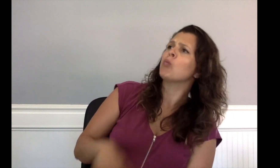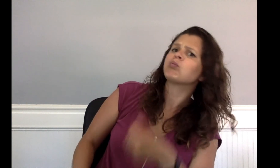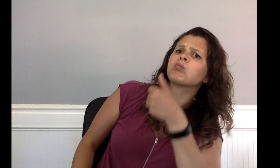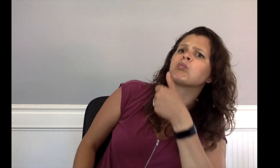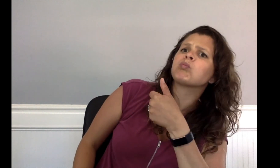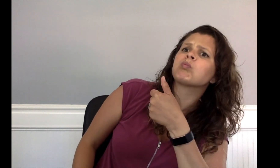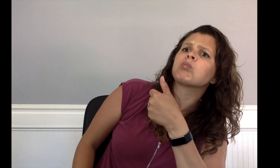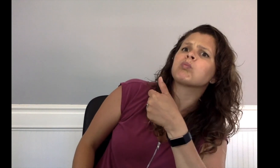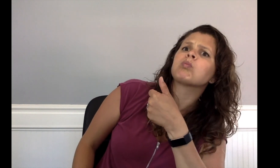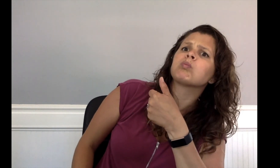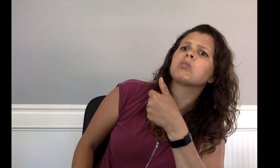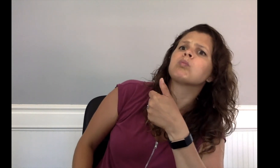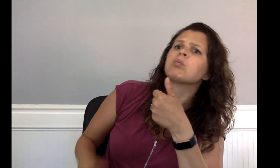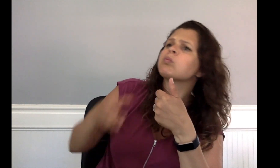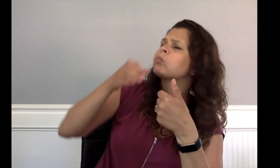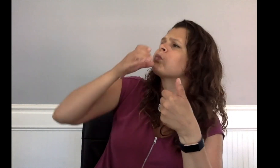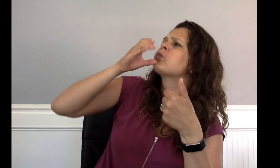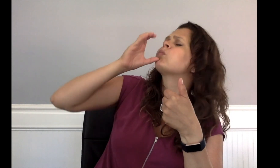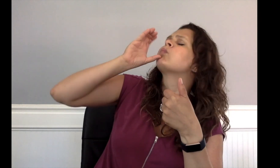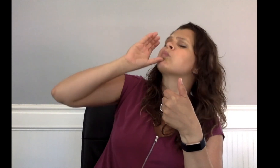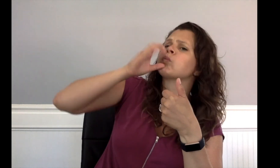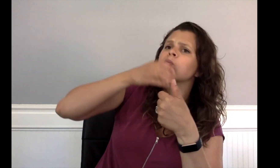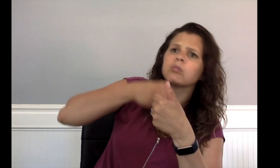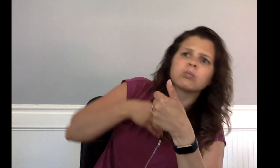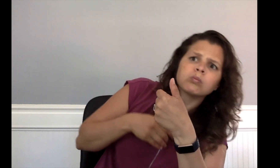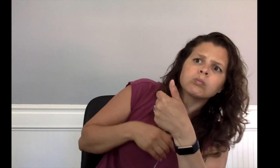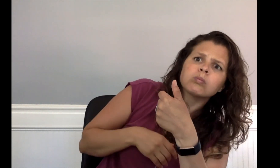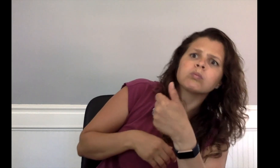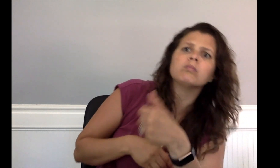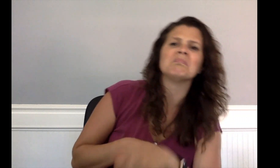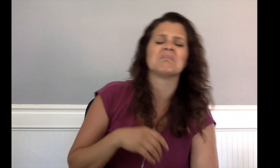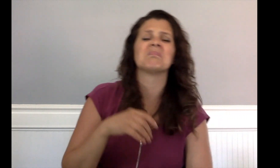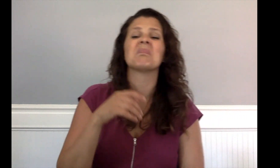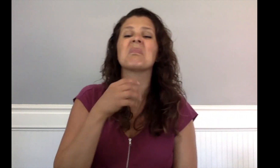Charlie gave Mrs. Castle a thumbs-up with one